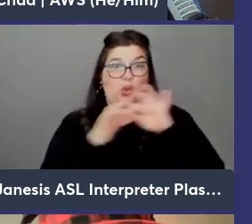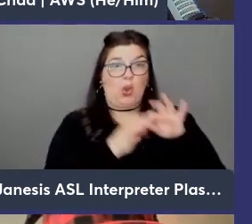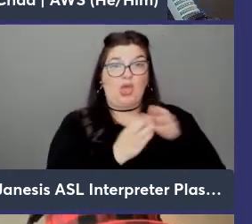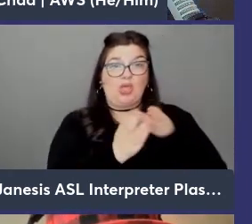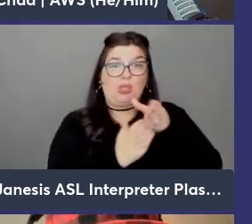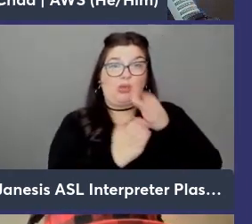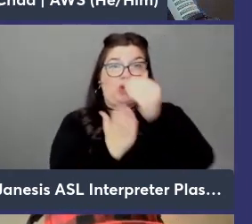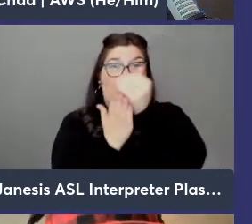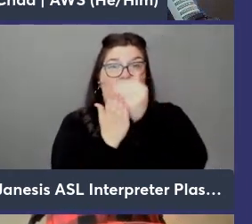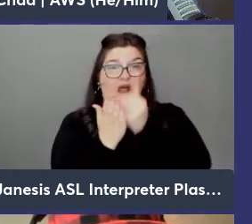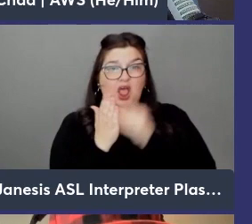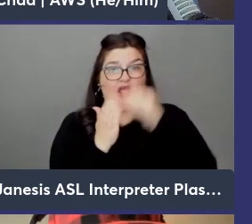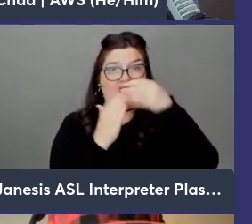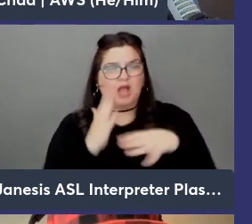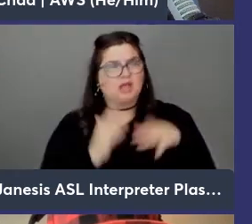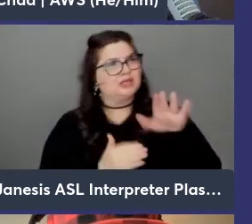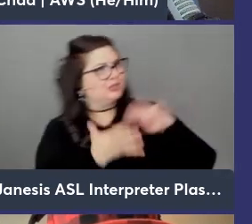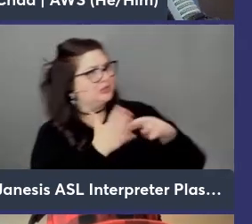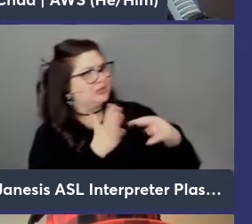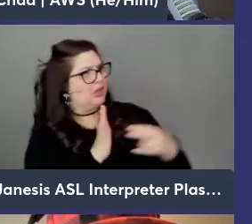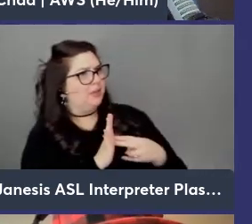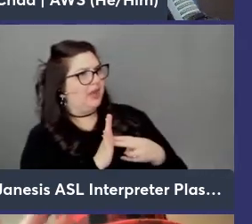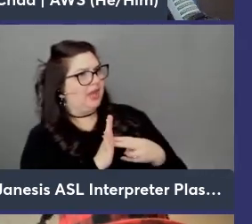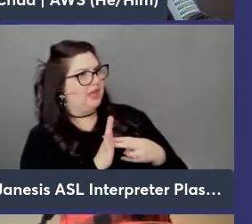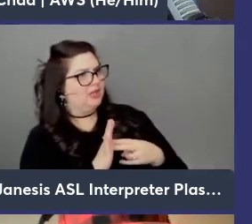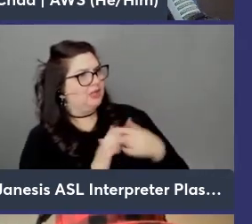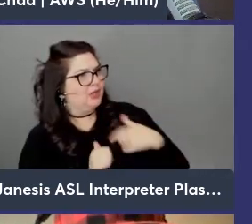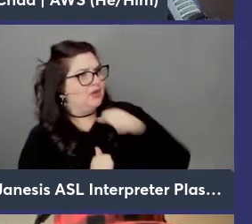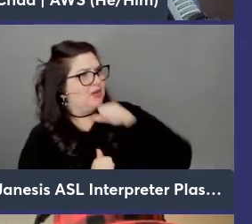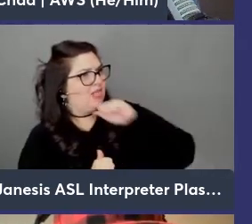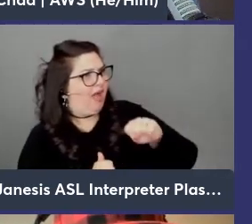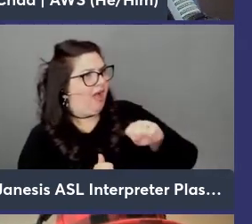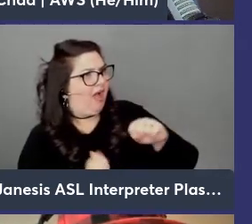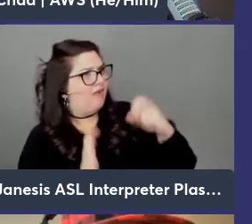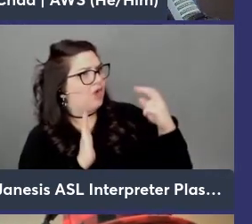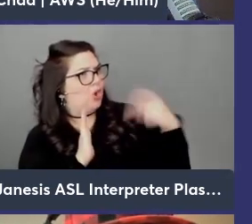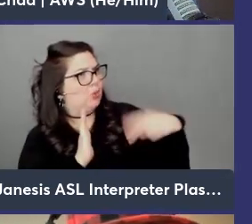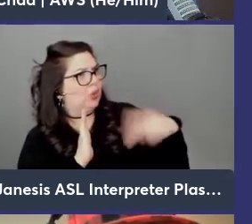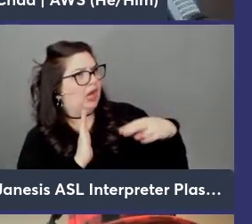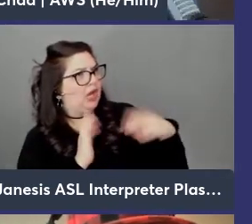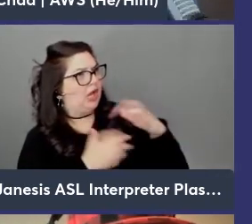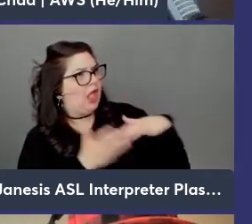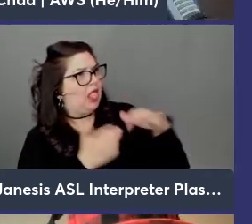you don't love just reading CloudTrail, like just reading direct from CloudTrail. You don't love just sitting there.